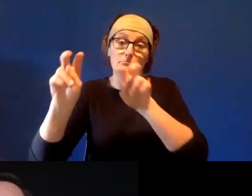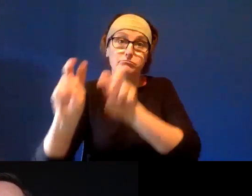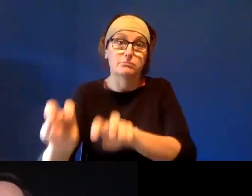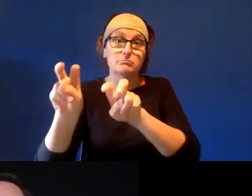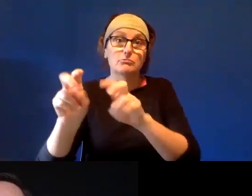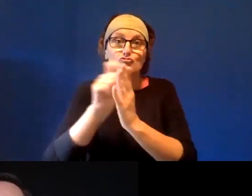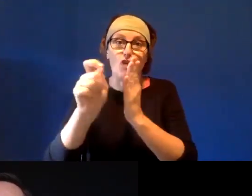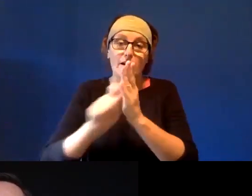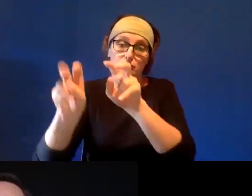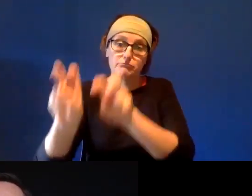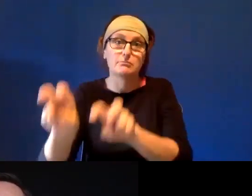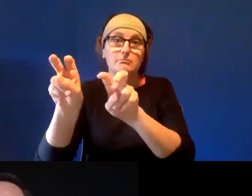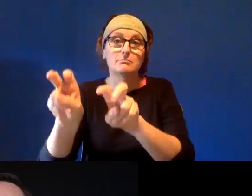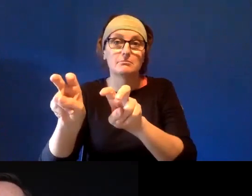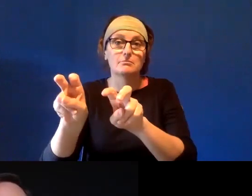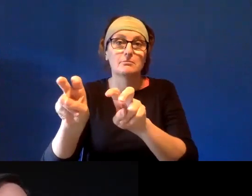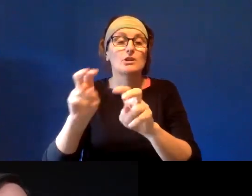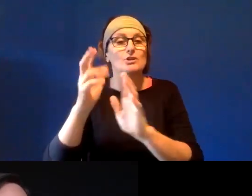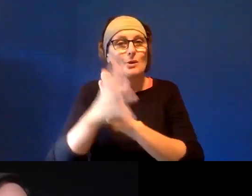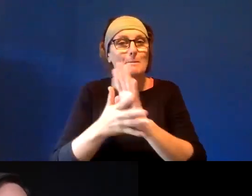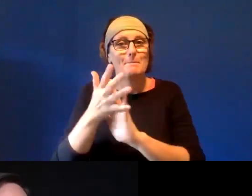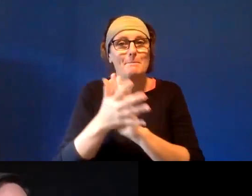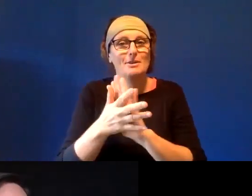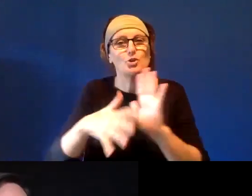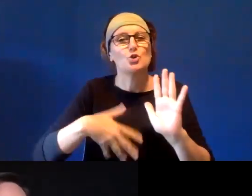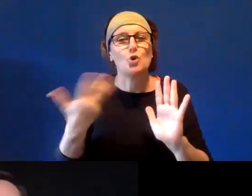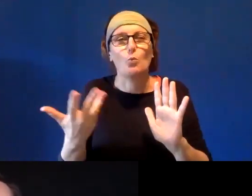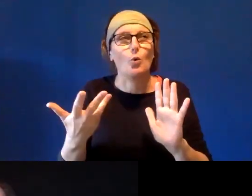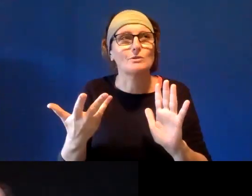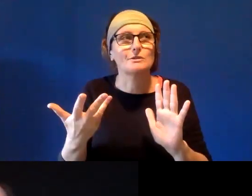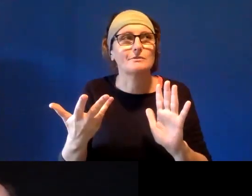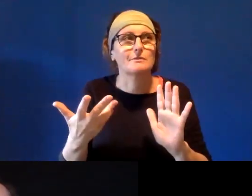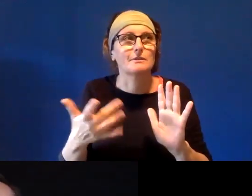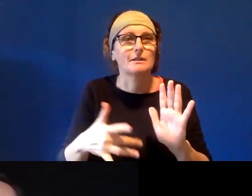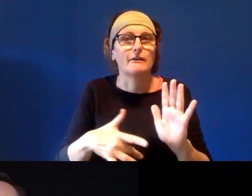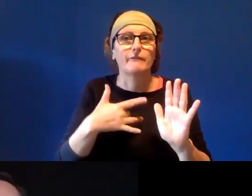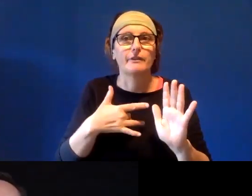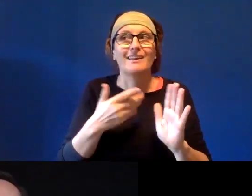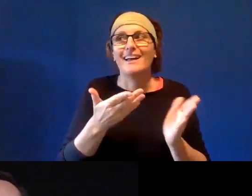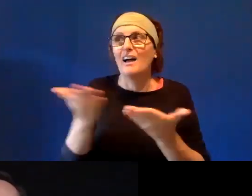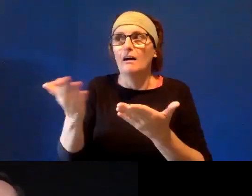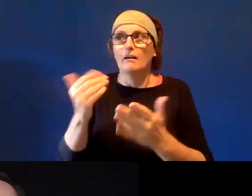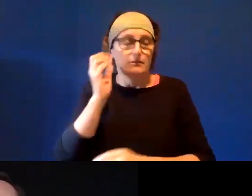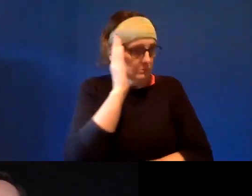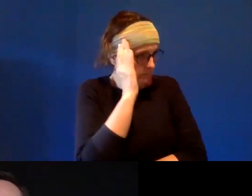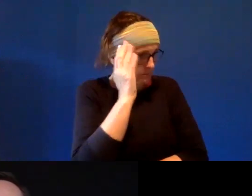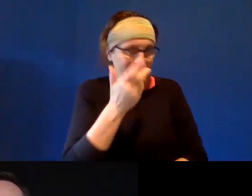make it really much better so that it's not - you don't feel beholden to them every time you see them thinking, "My God, have I got money